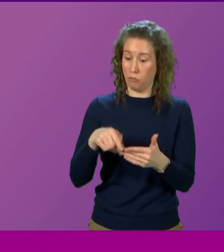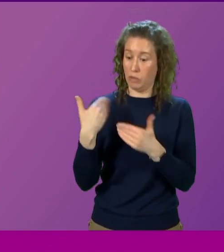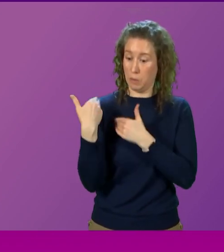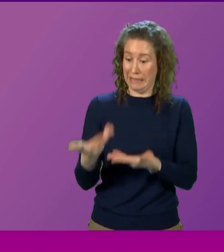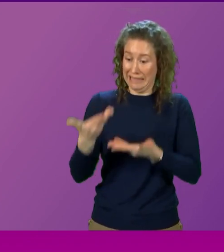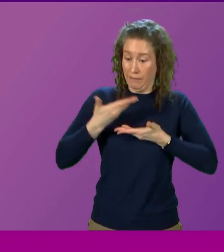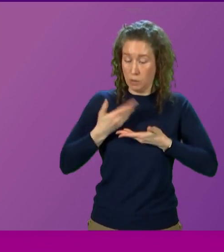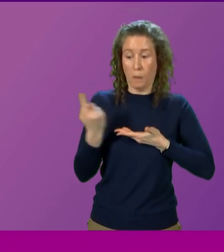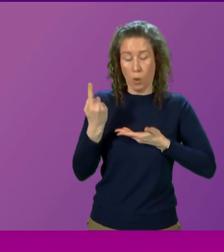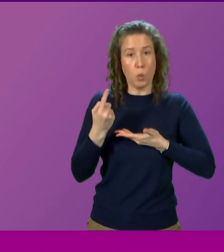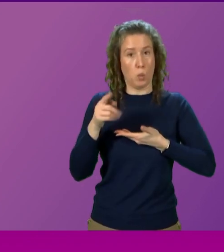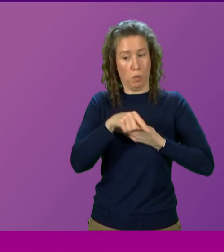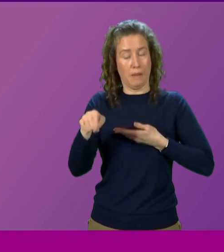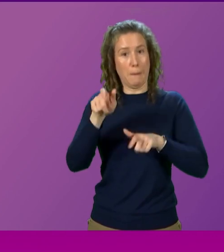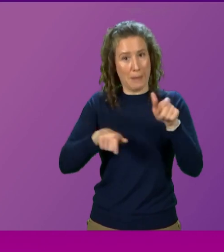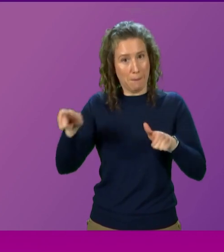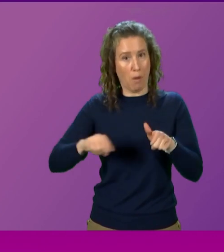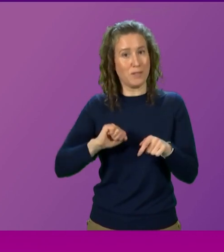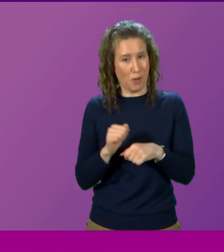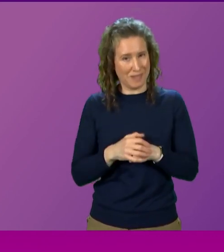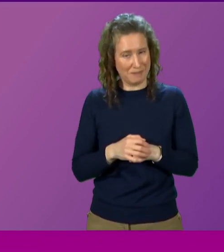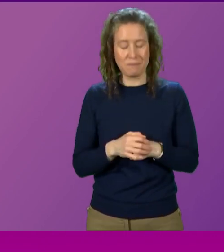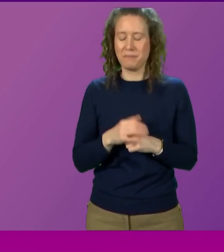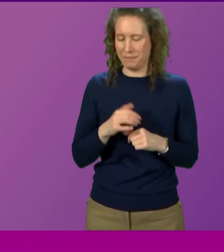people of Scotland.